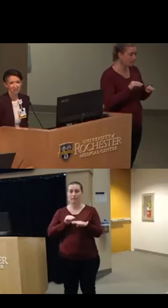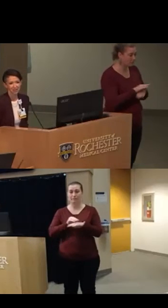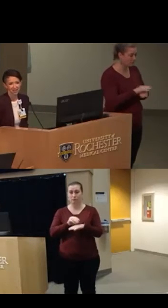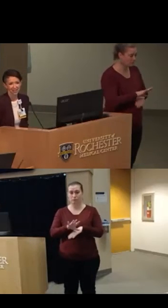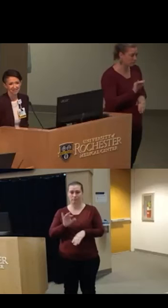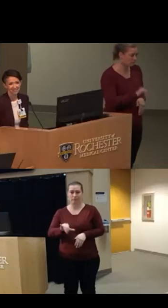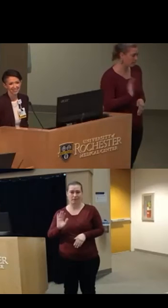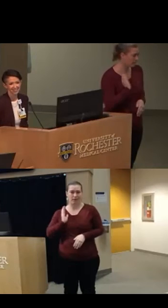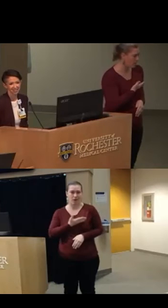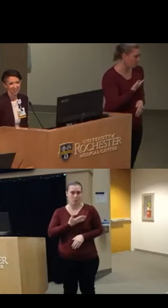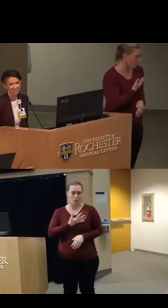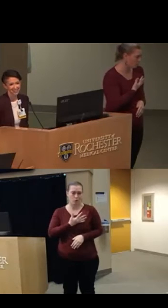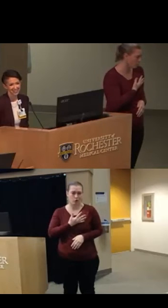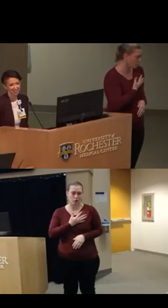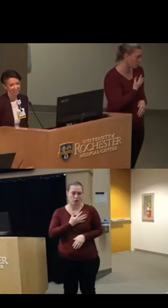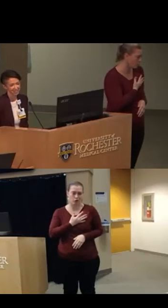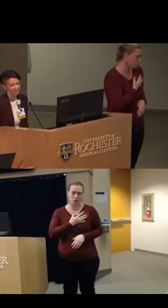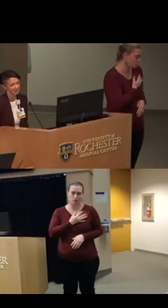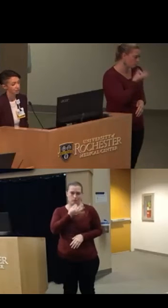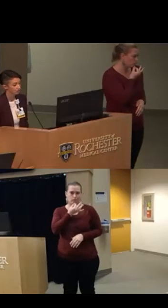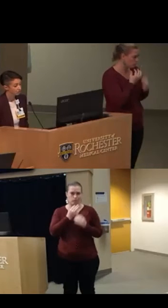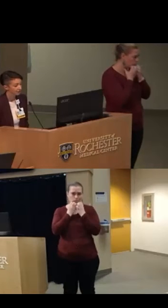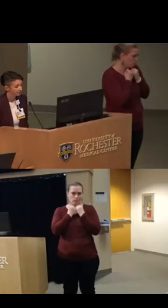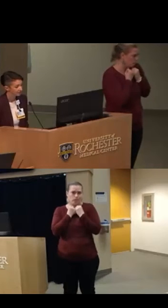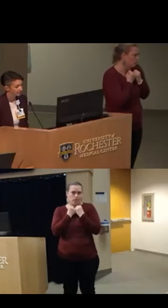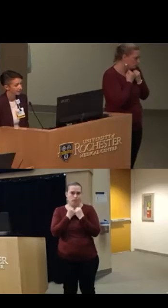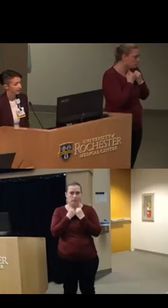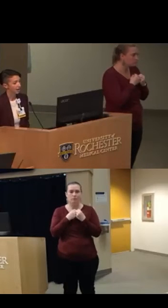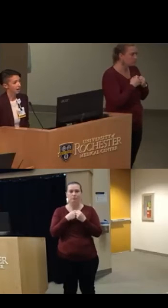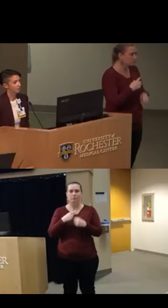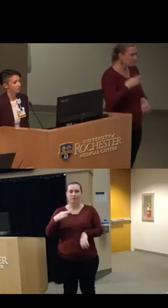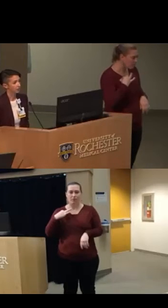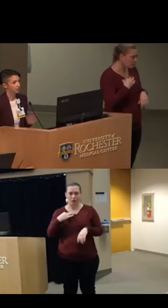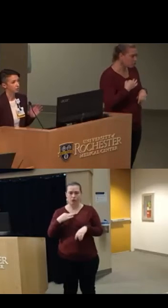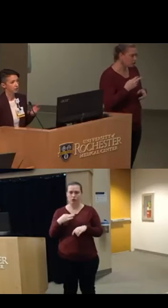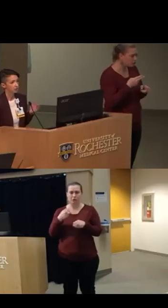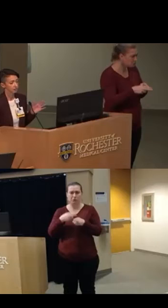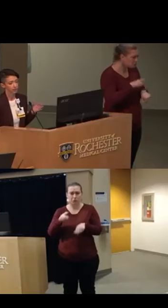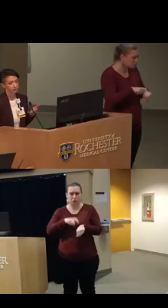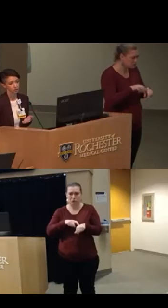our program so our voluntary very confidential short-term counseling um usually five sessions